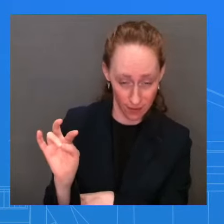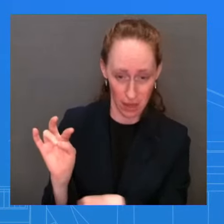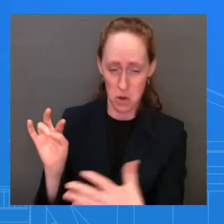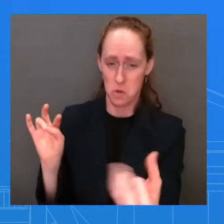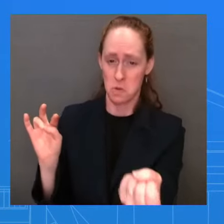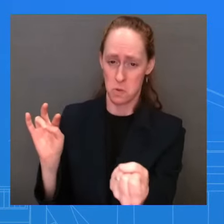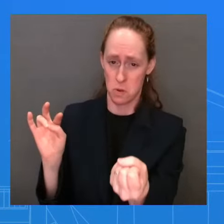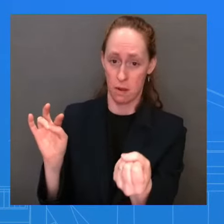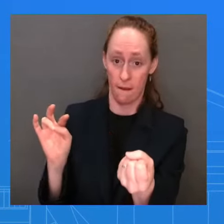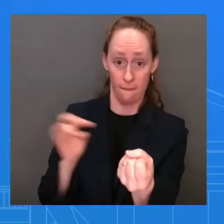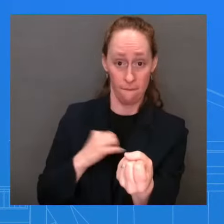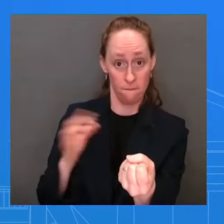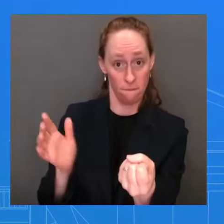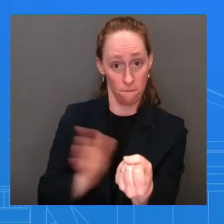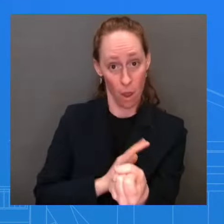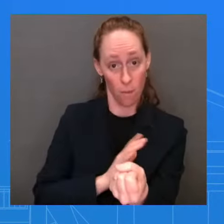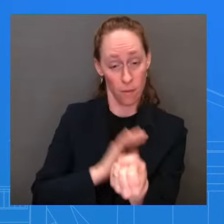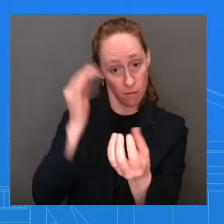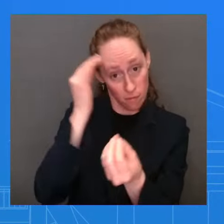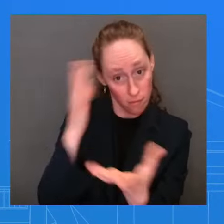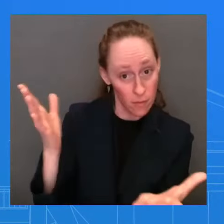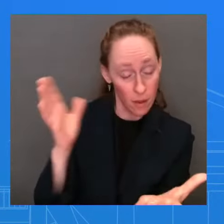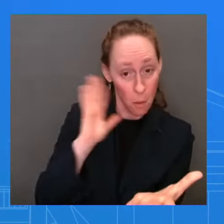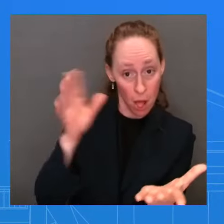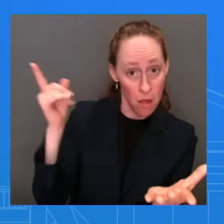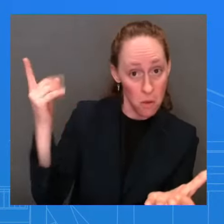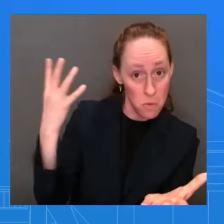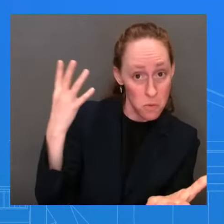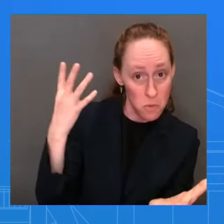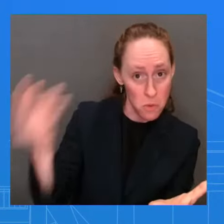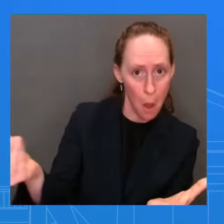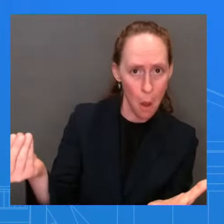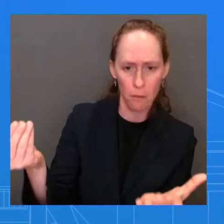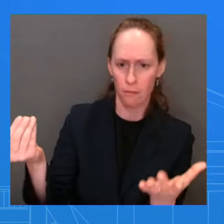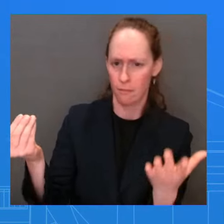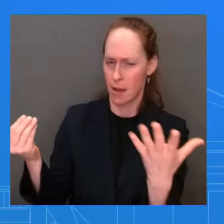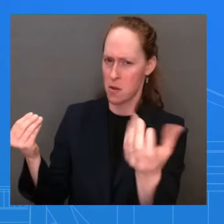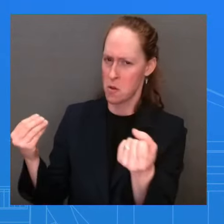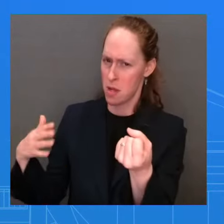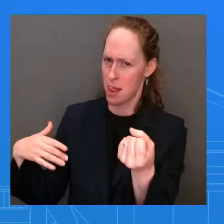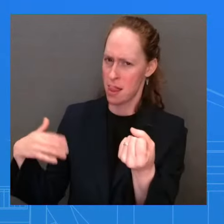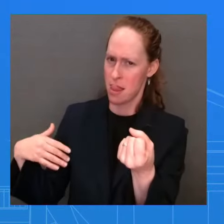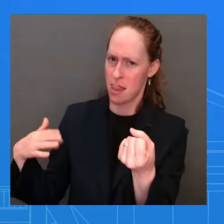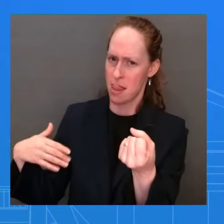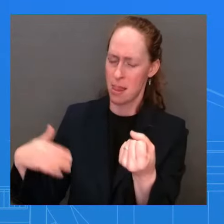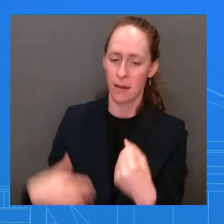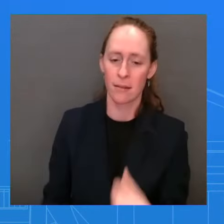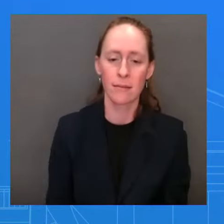so don't want to get ahead of that. And just -- well, I'll just leave it there for now. Go ahead.